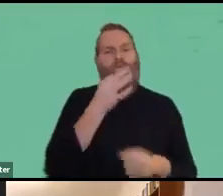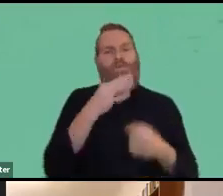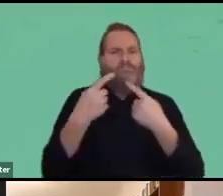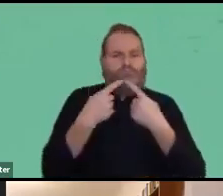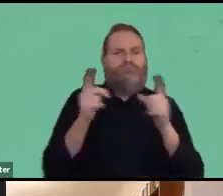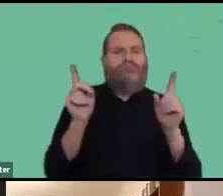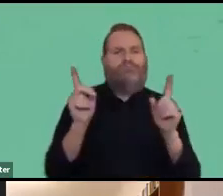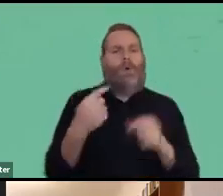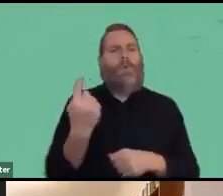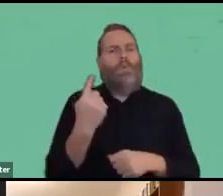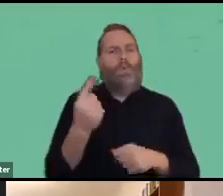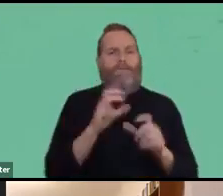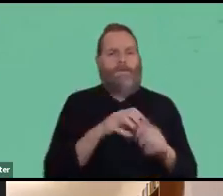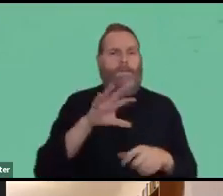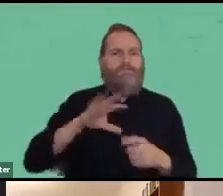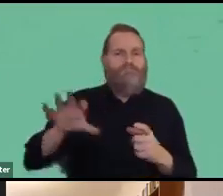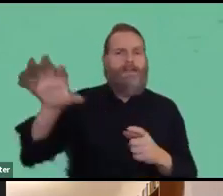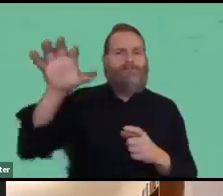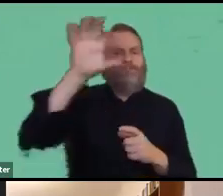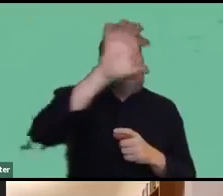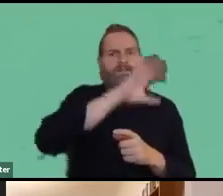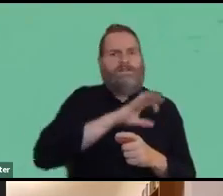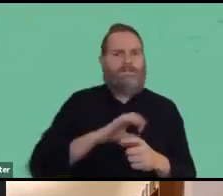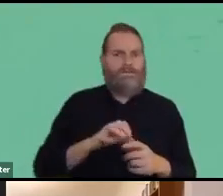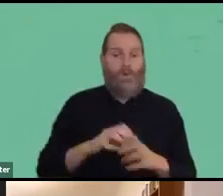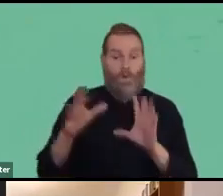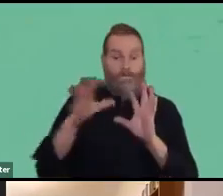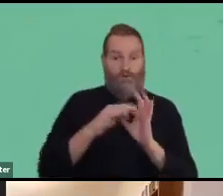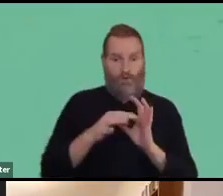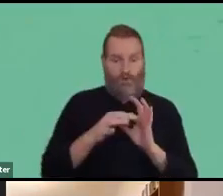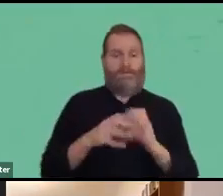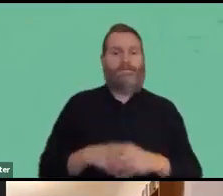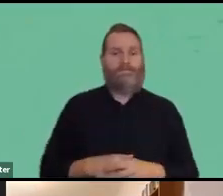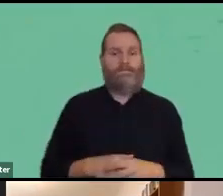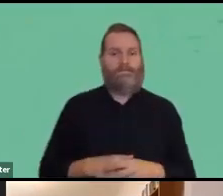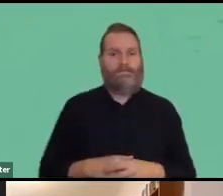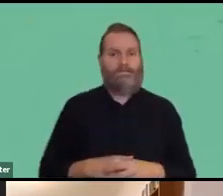messaging in to say that they're on the call solidarity with everybody that's joined tonight